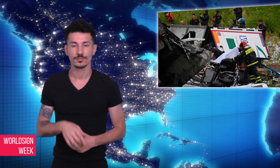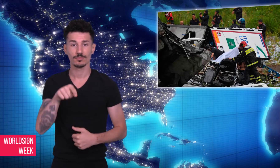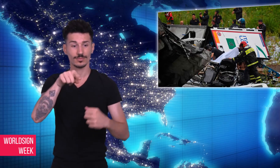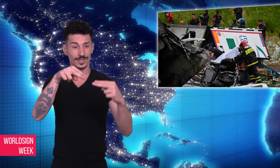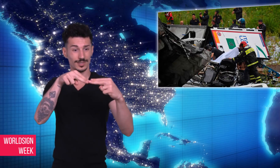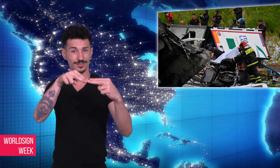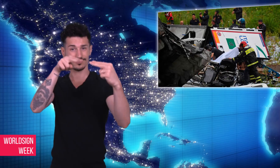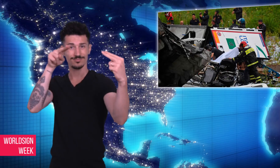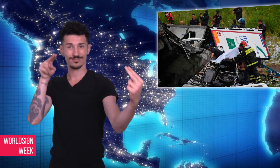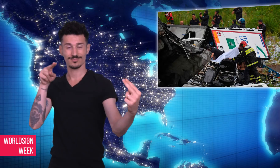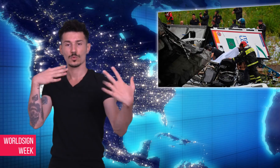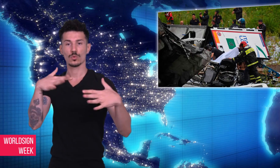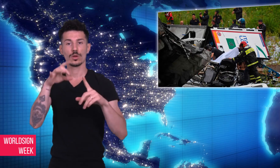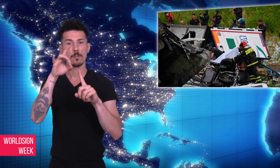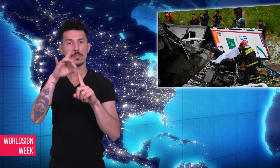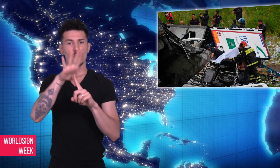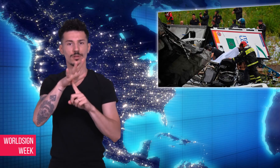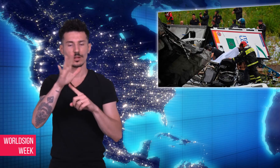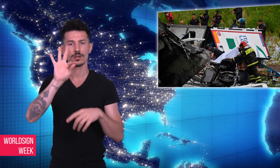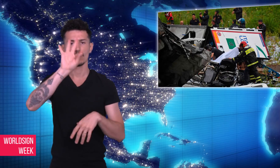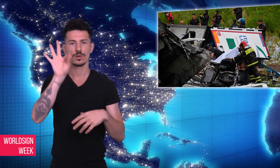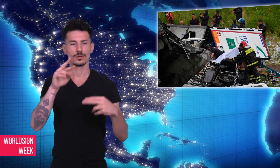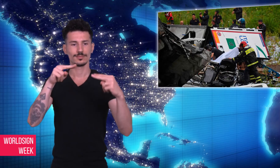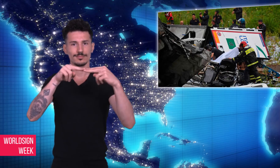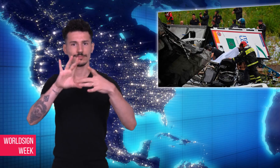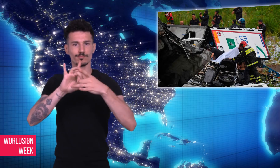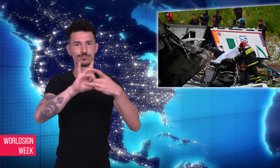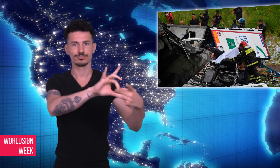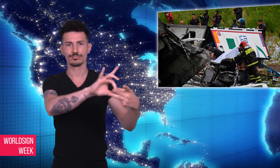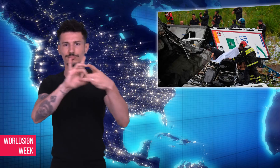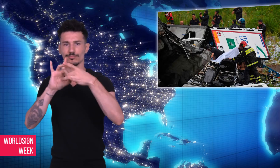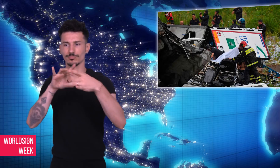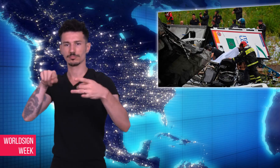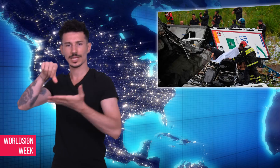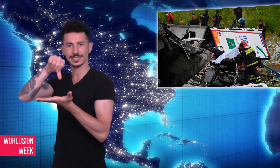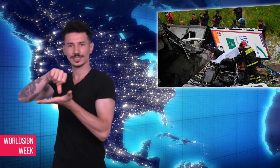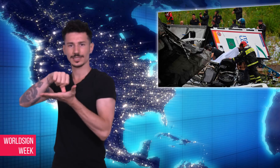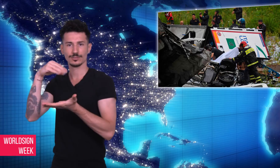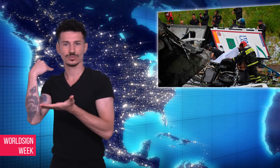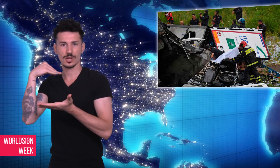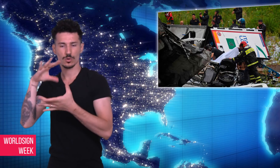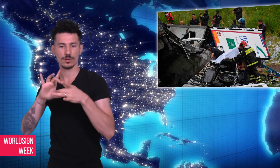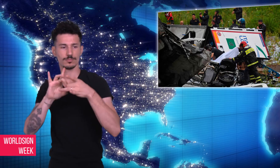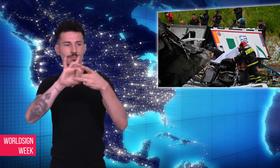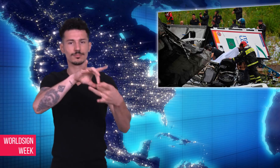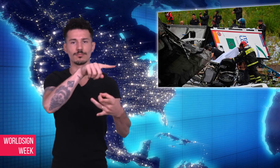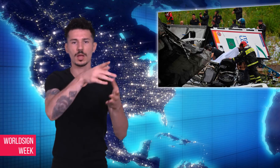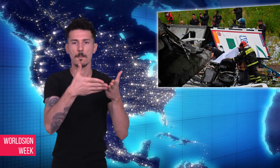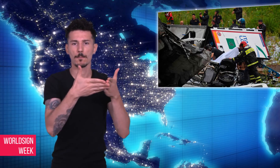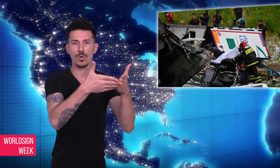Genoa city to the port and the collapse occurred during heavy